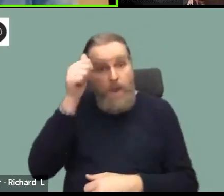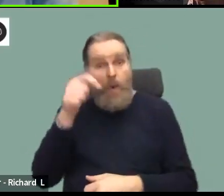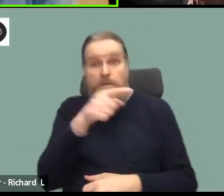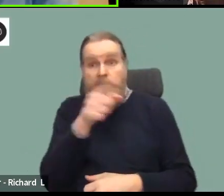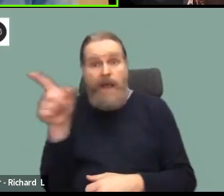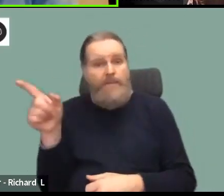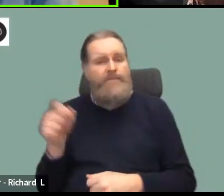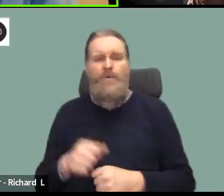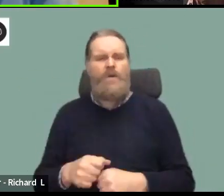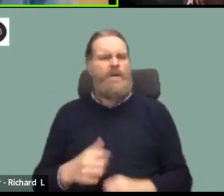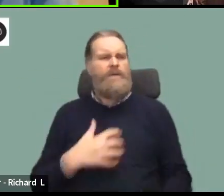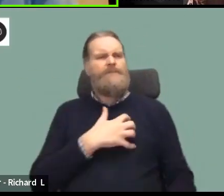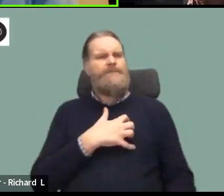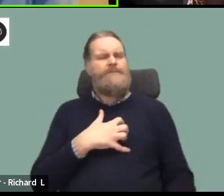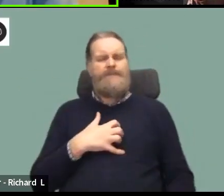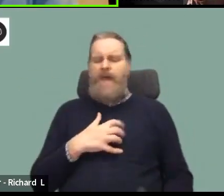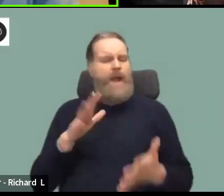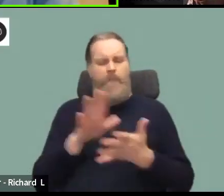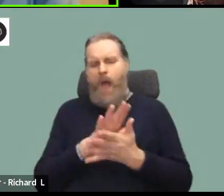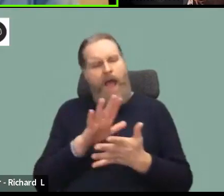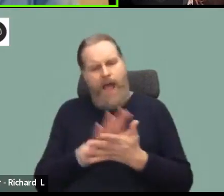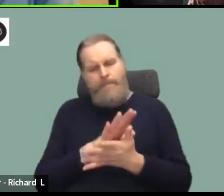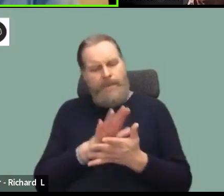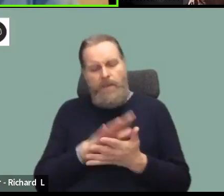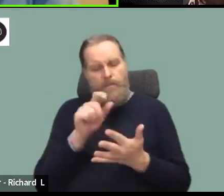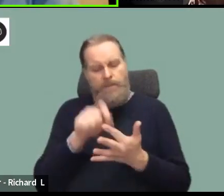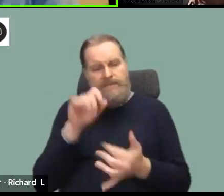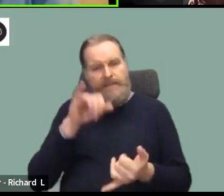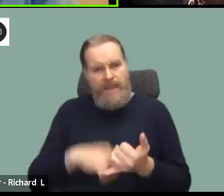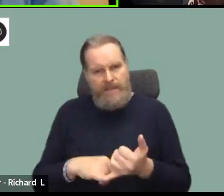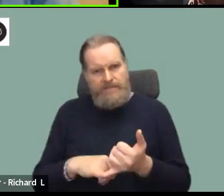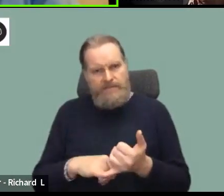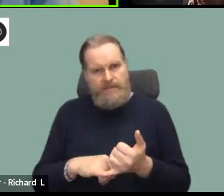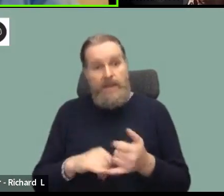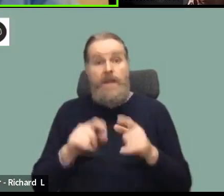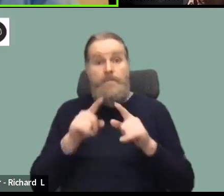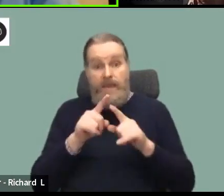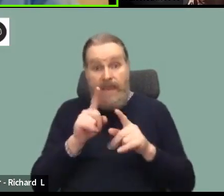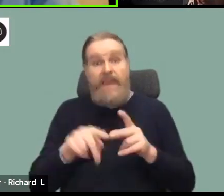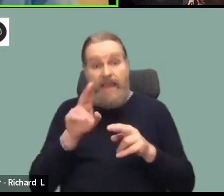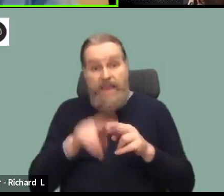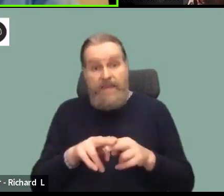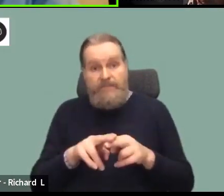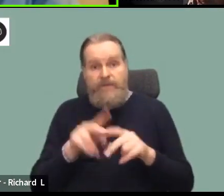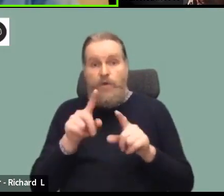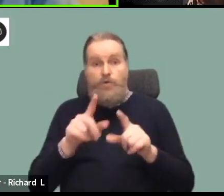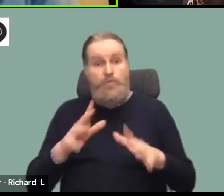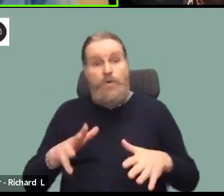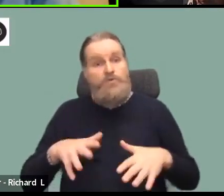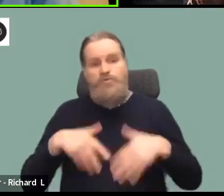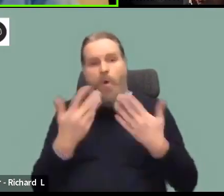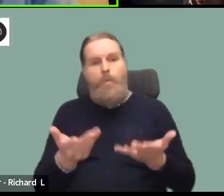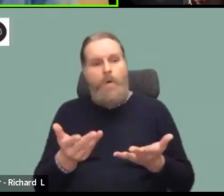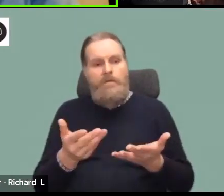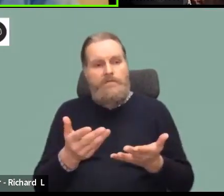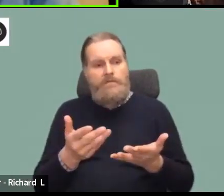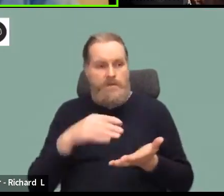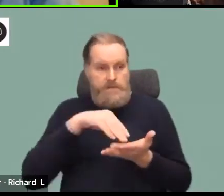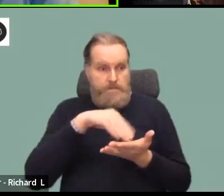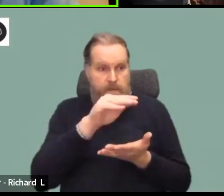but the accept not everyone is happy but the question I think the people there for have to consider.